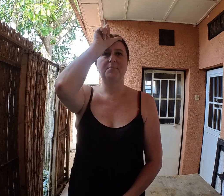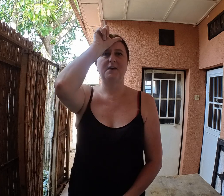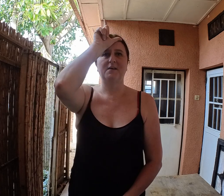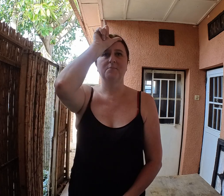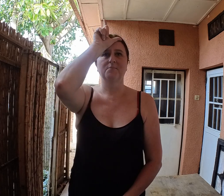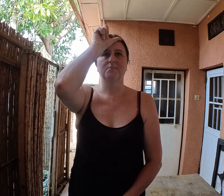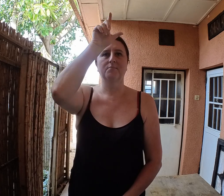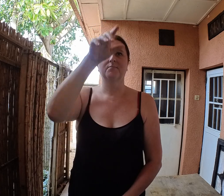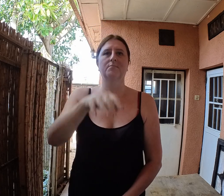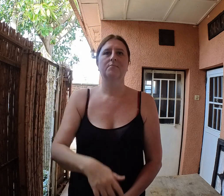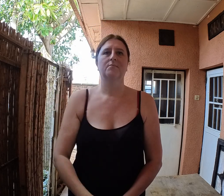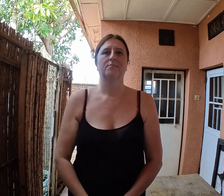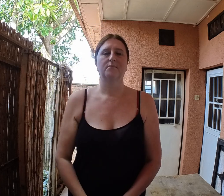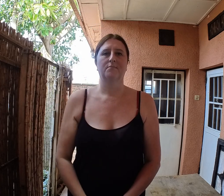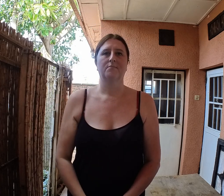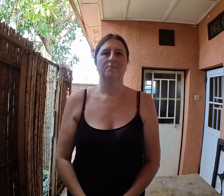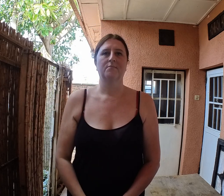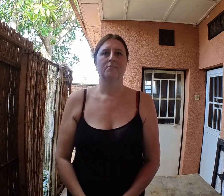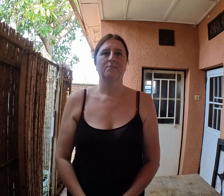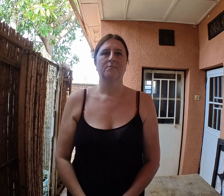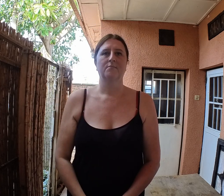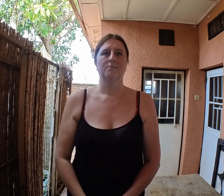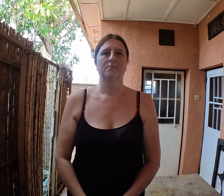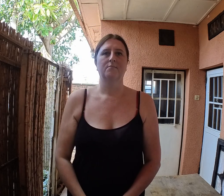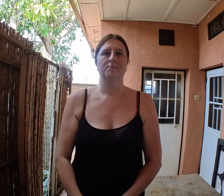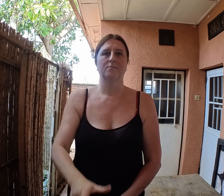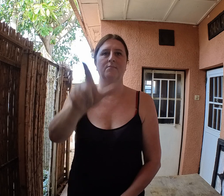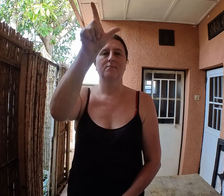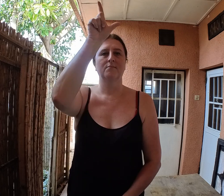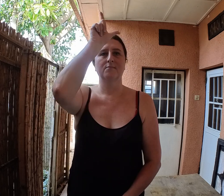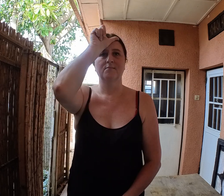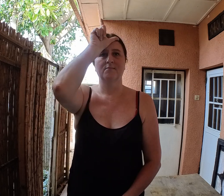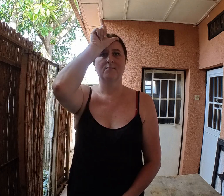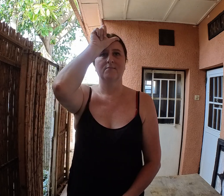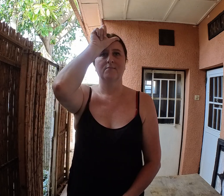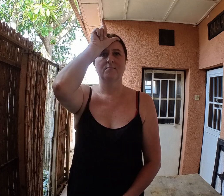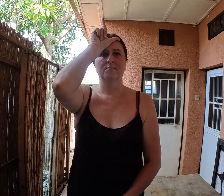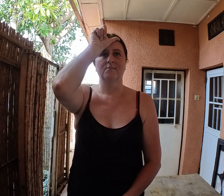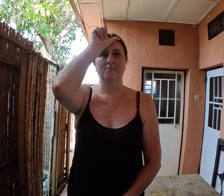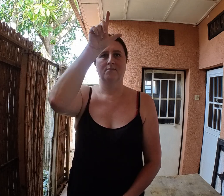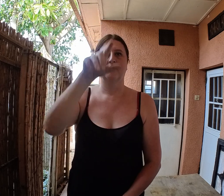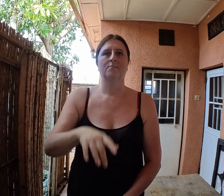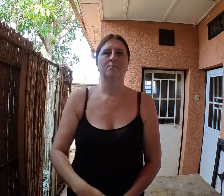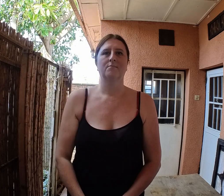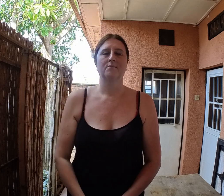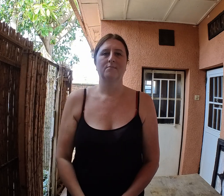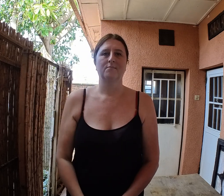Libya